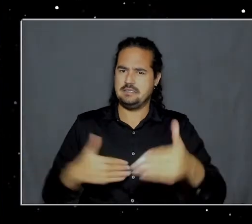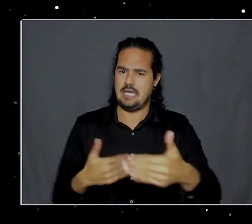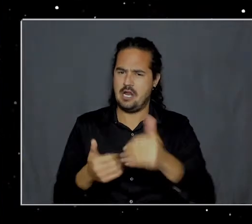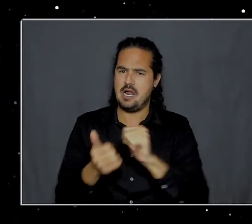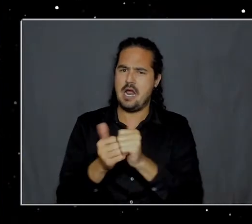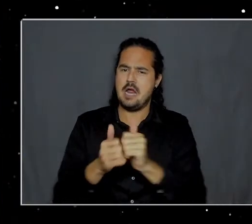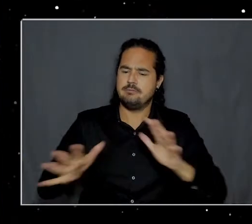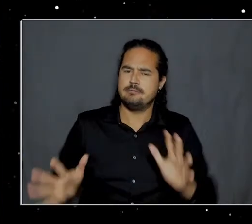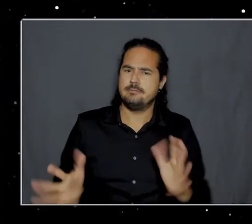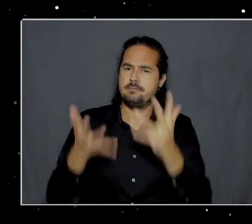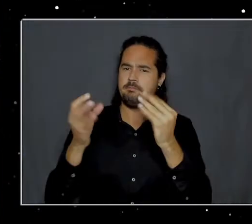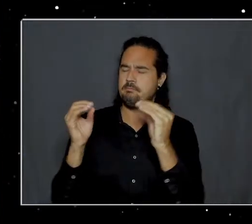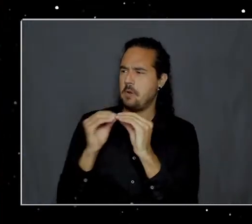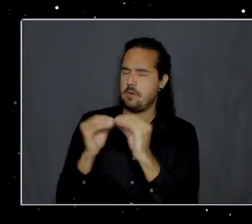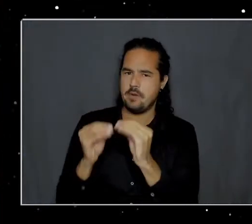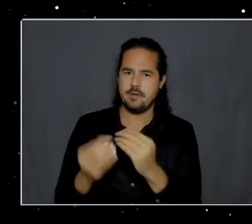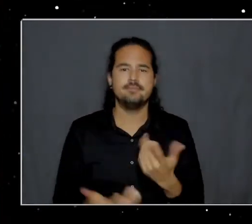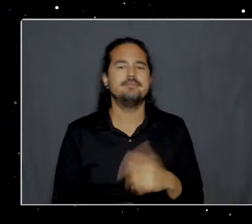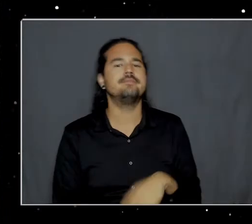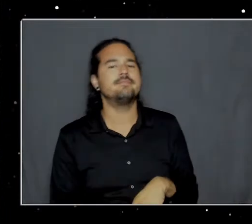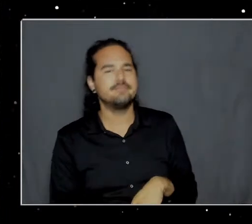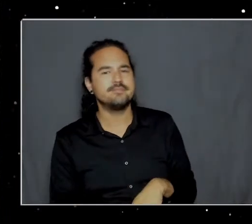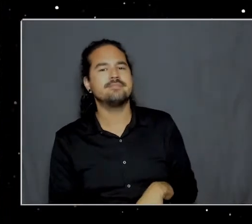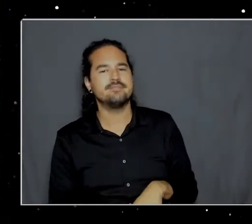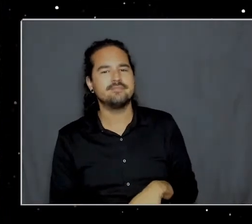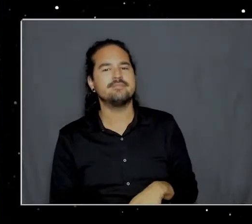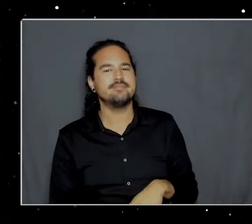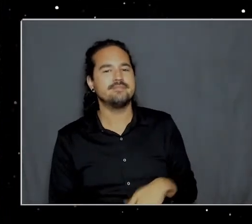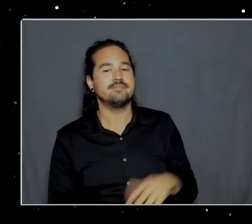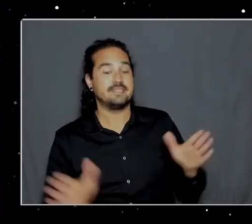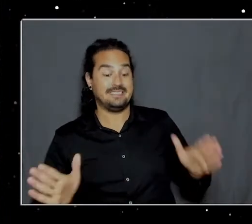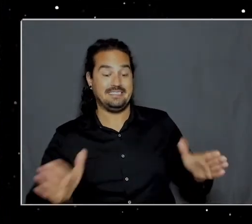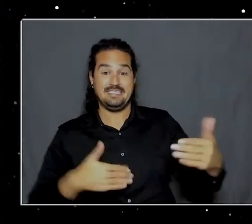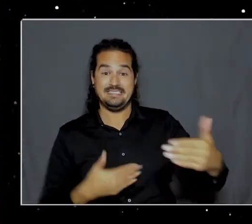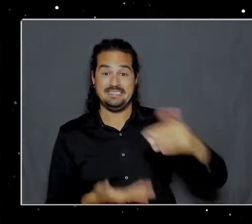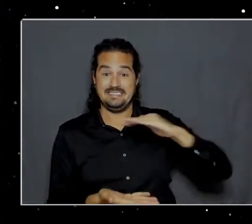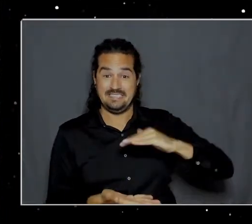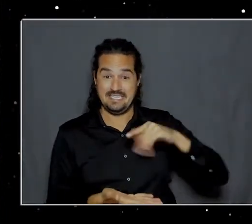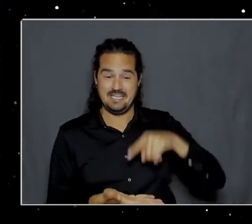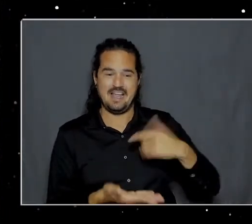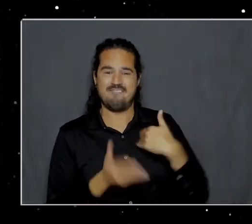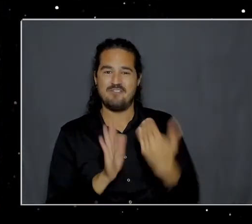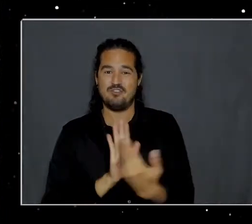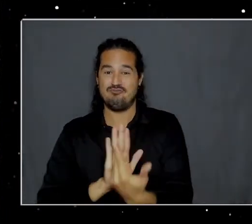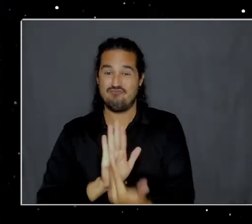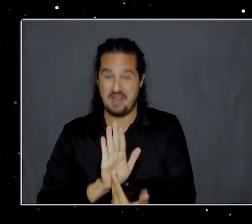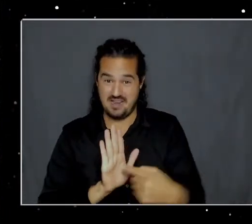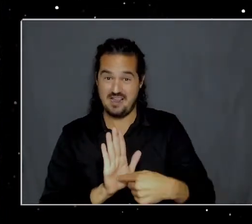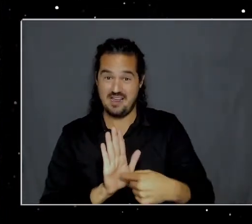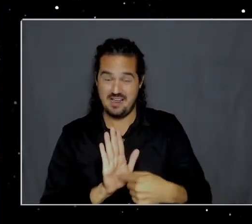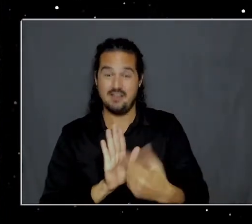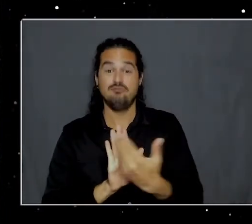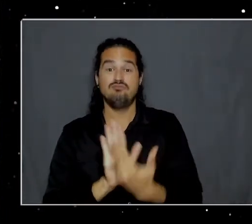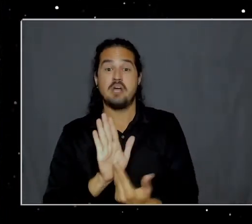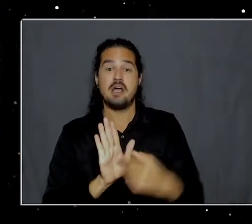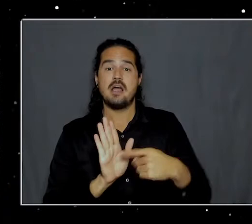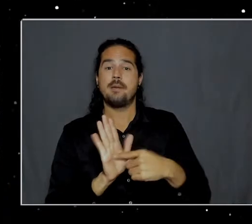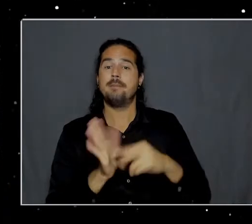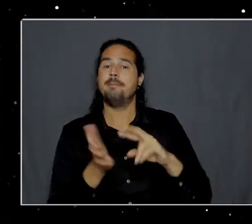RIGHT? AND HOW WE CAN MAKE PROGRESS? JOHN A. POWELL: